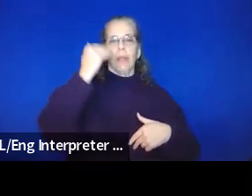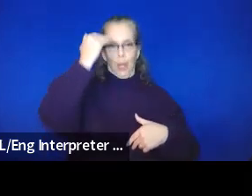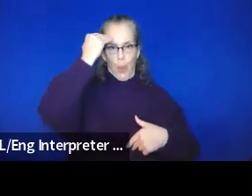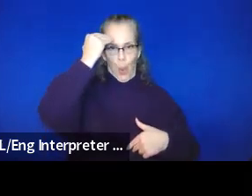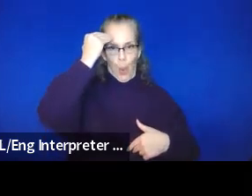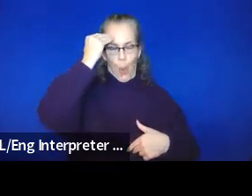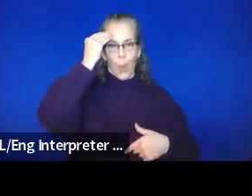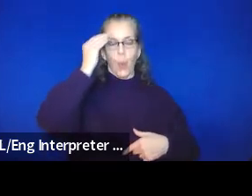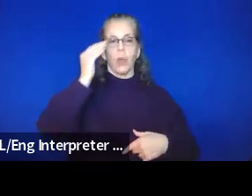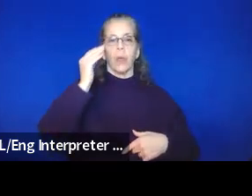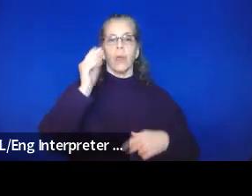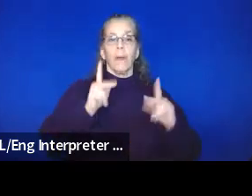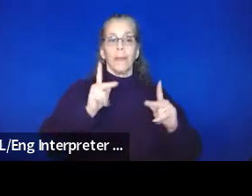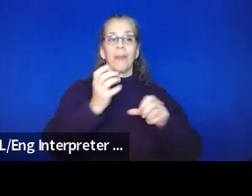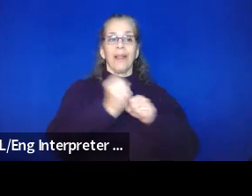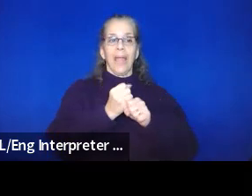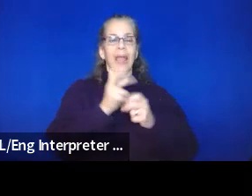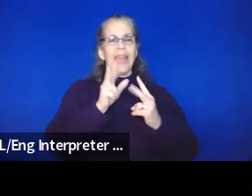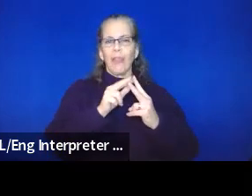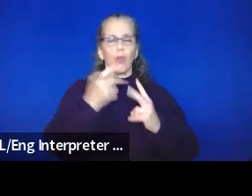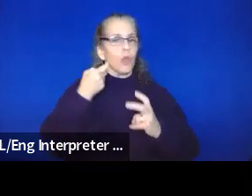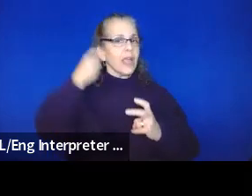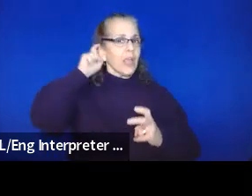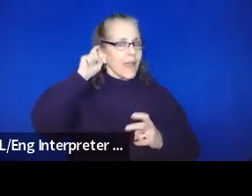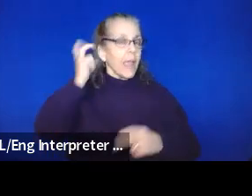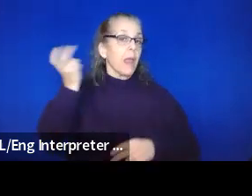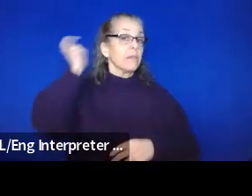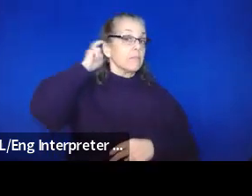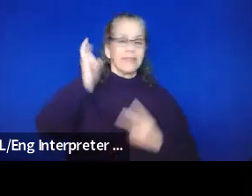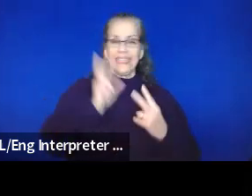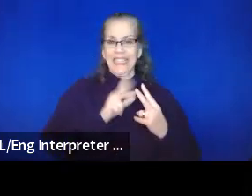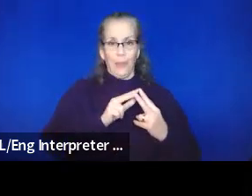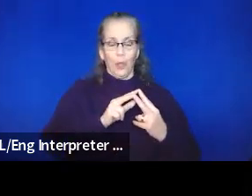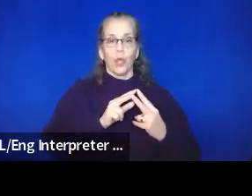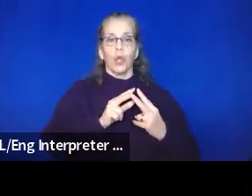any, either a hearing aid or a cochlear implant, both of them will have similar qualities of